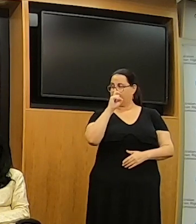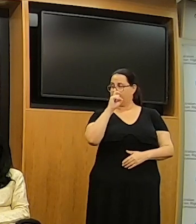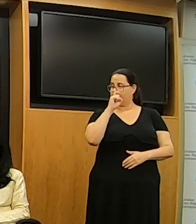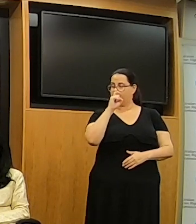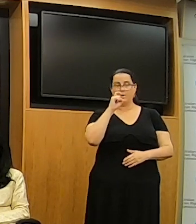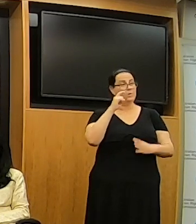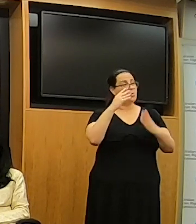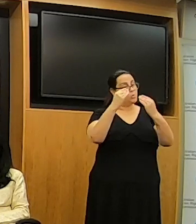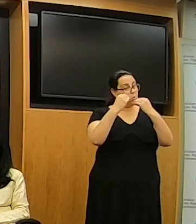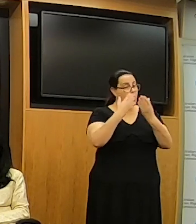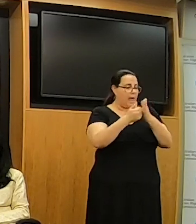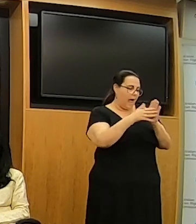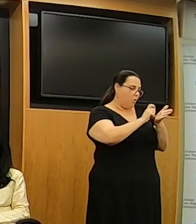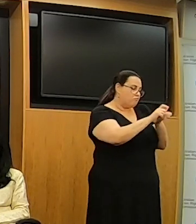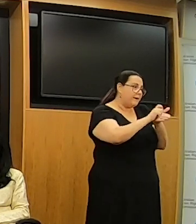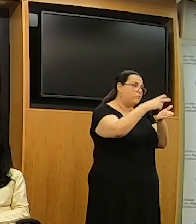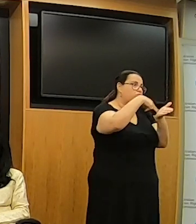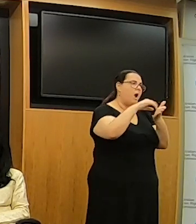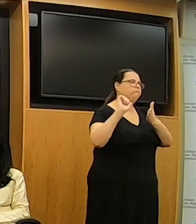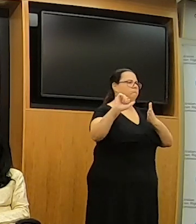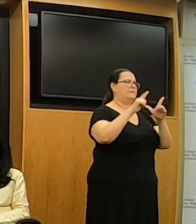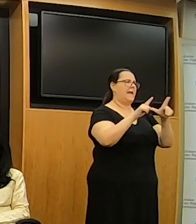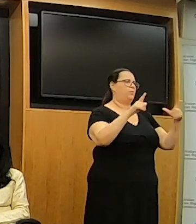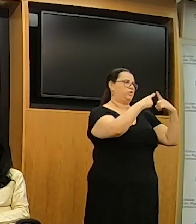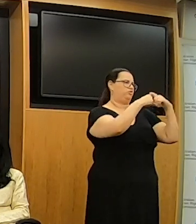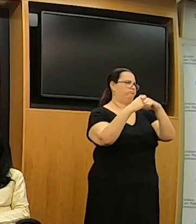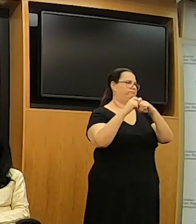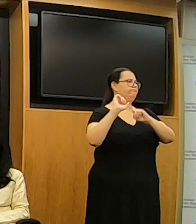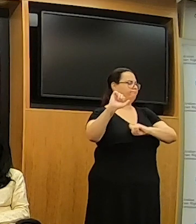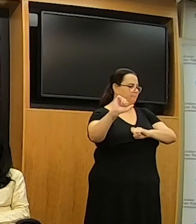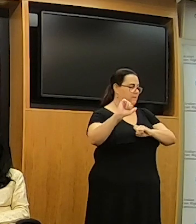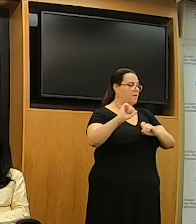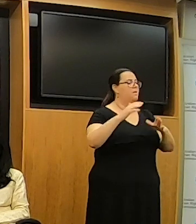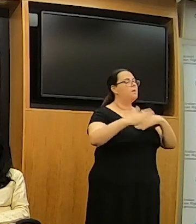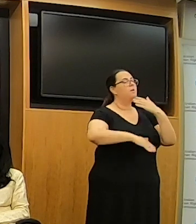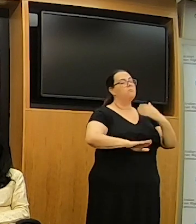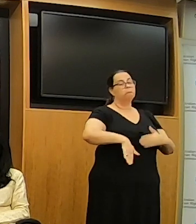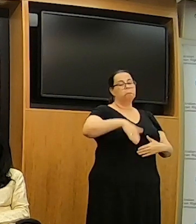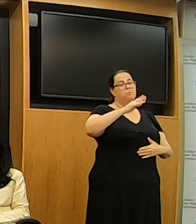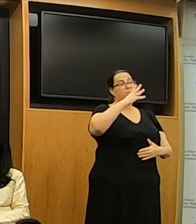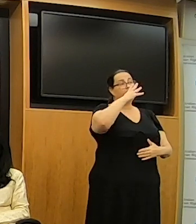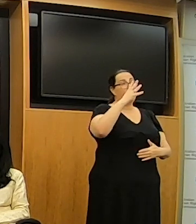how to read and write in Arabic. And then when I was about 14 I was planned to learn English